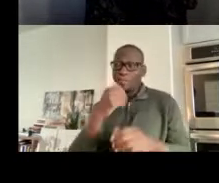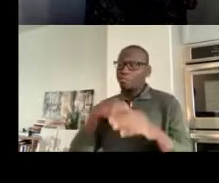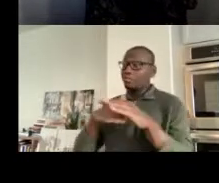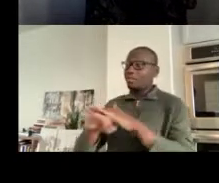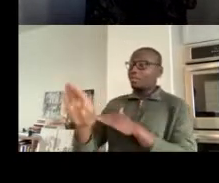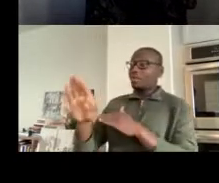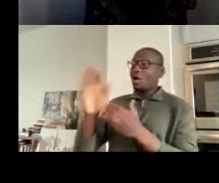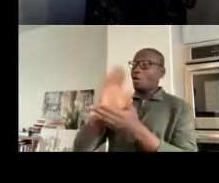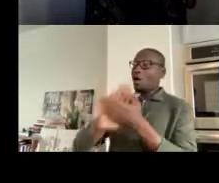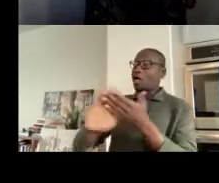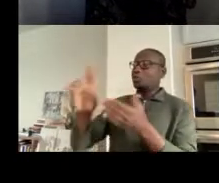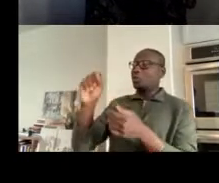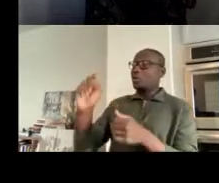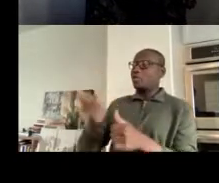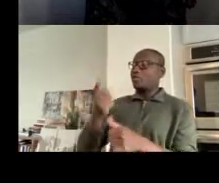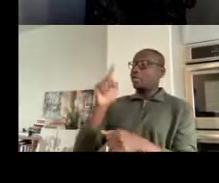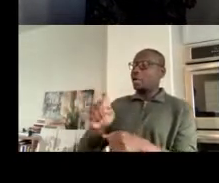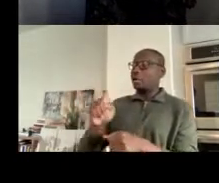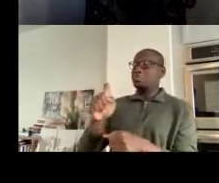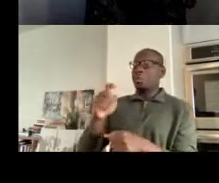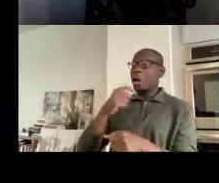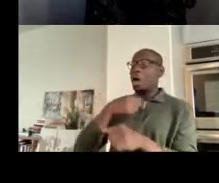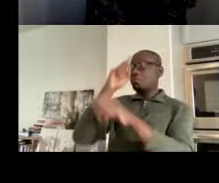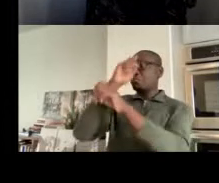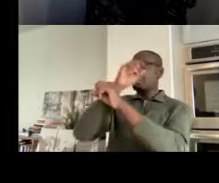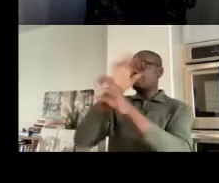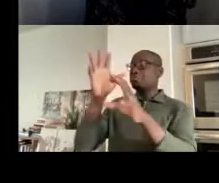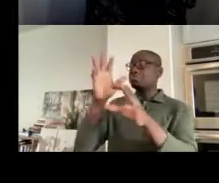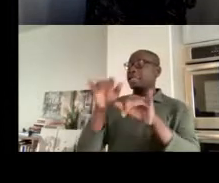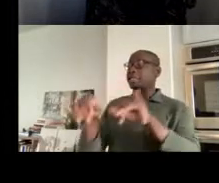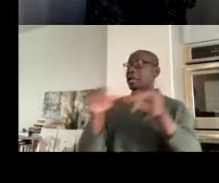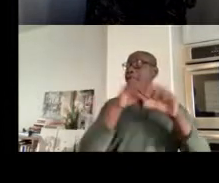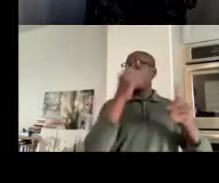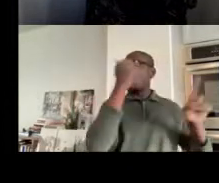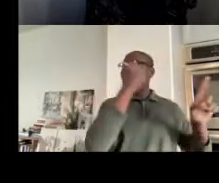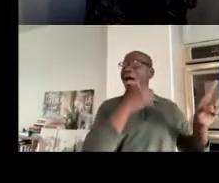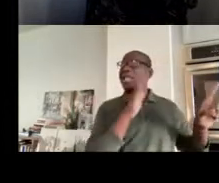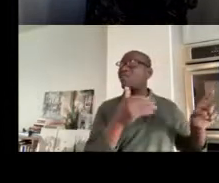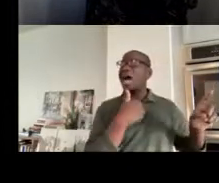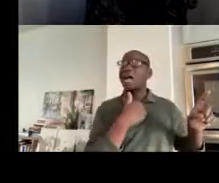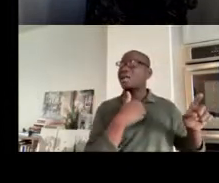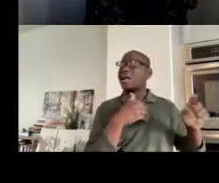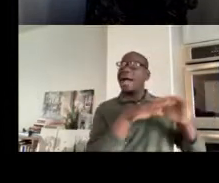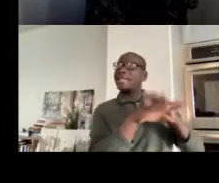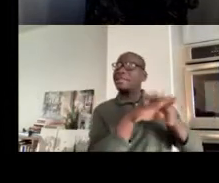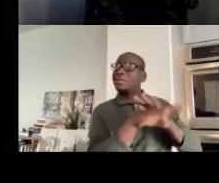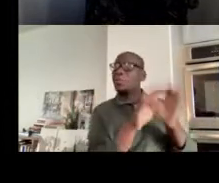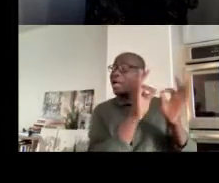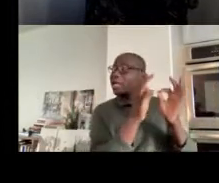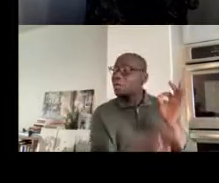Africa, coming to college in the U.S. for the first time, what I had envisioned, I had never